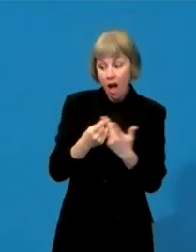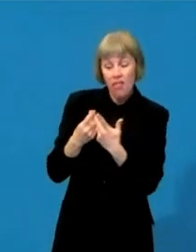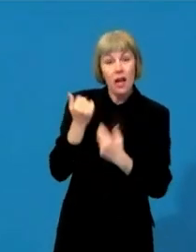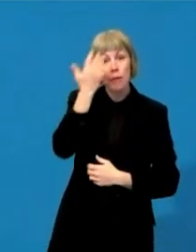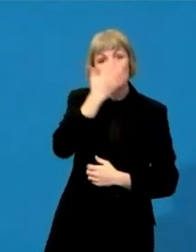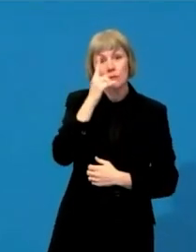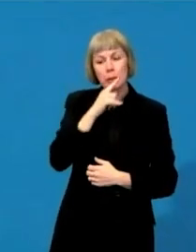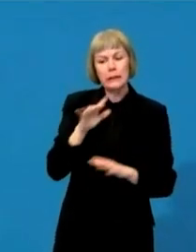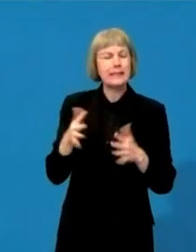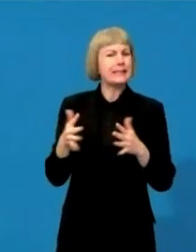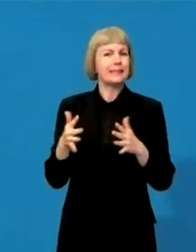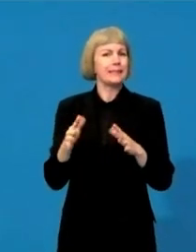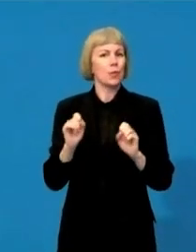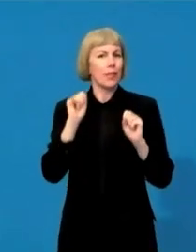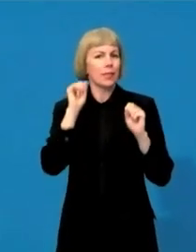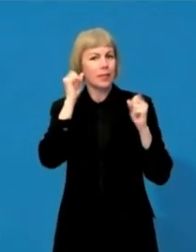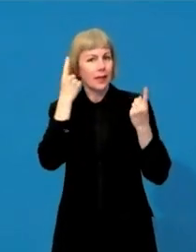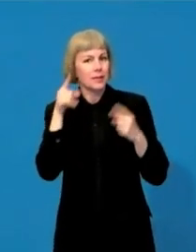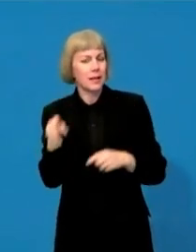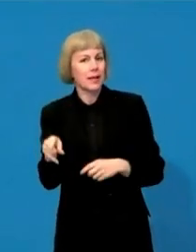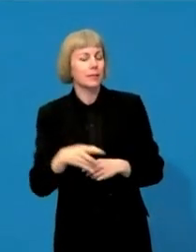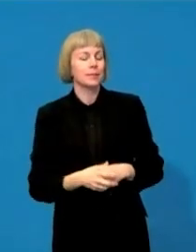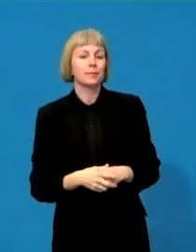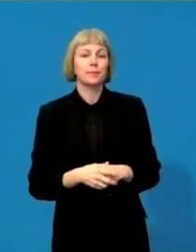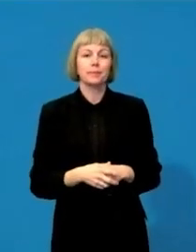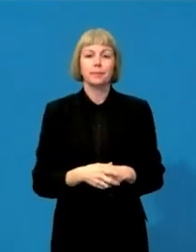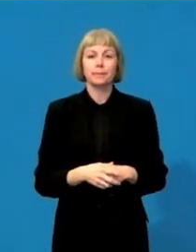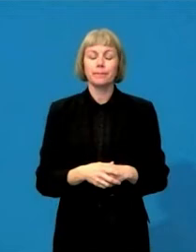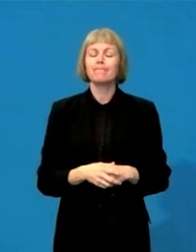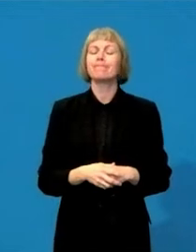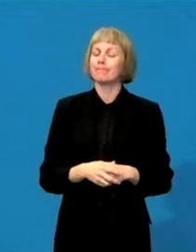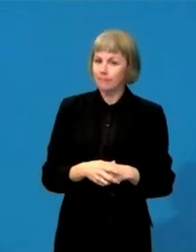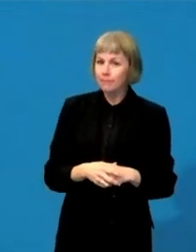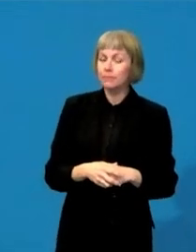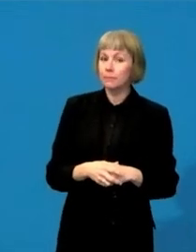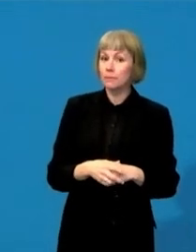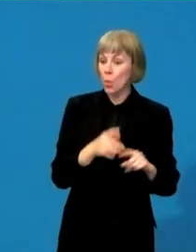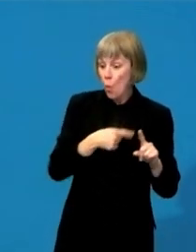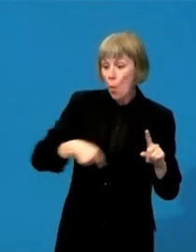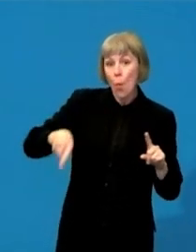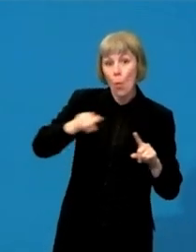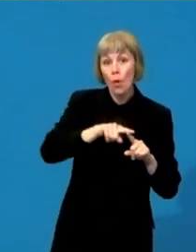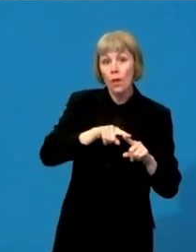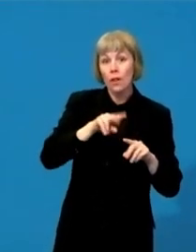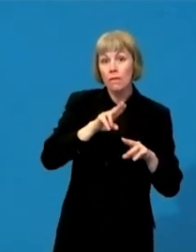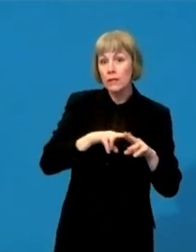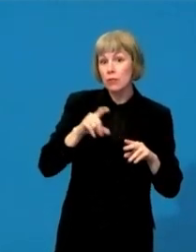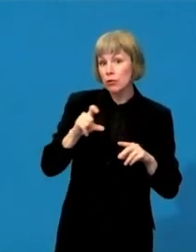yeah, probably think that they would understand. Yeah. And do all people in Fitzroy Crossing have access to the internet